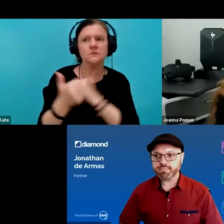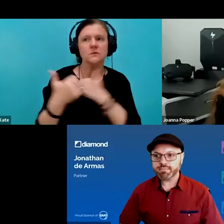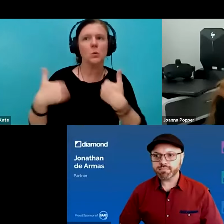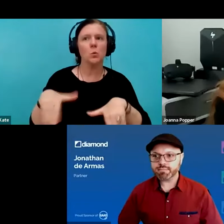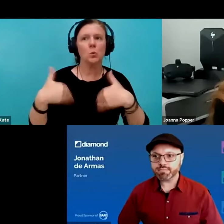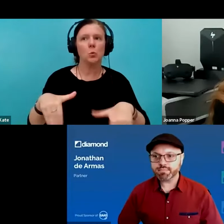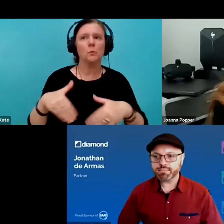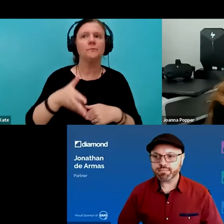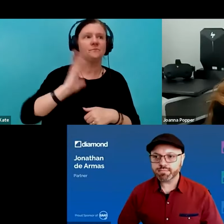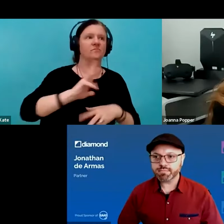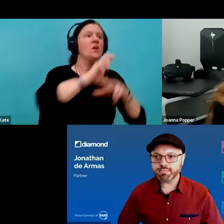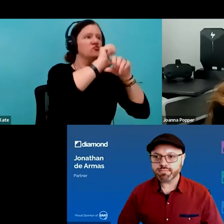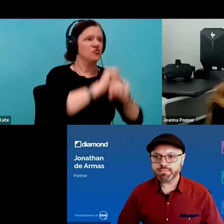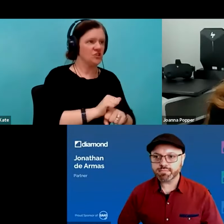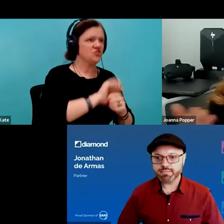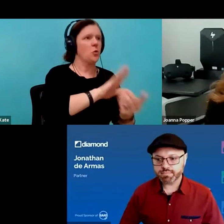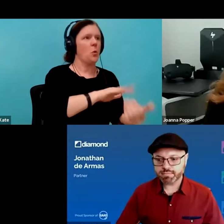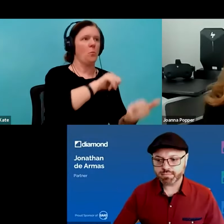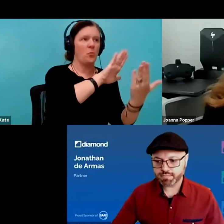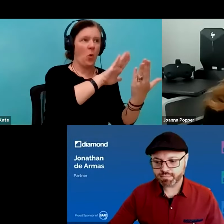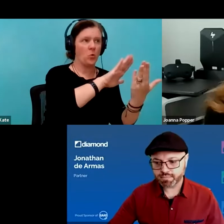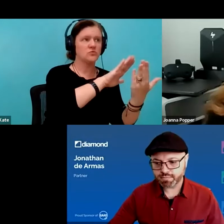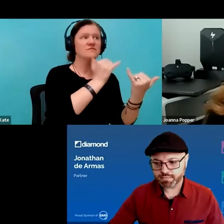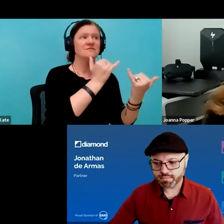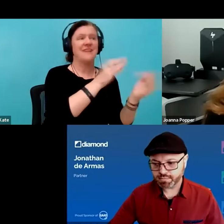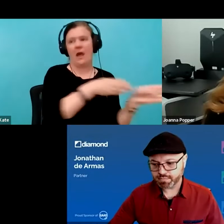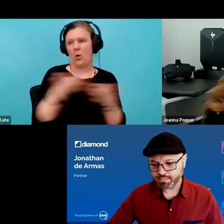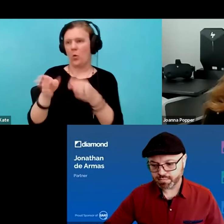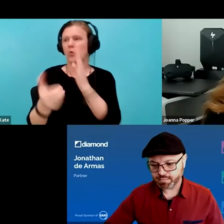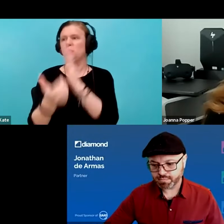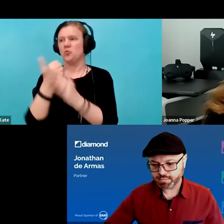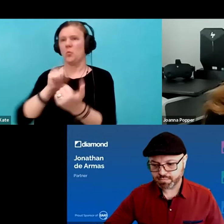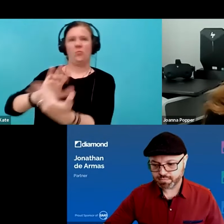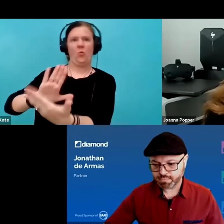Traditional methods in most cases to new methods. And what we know is that